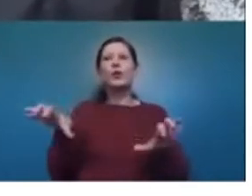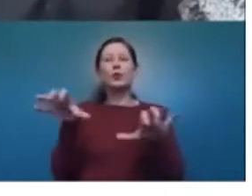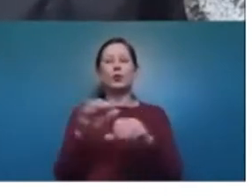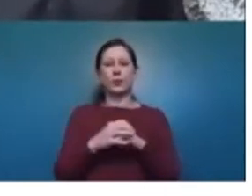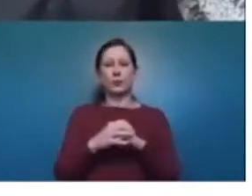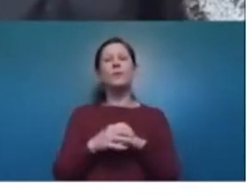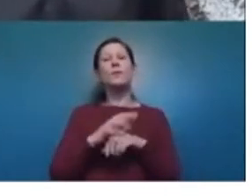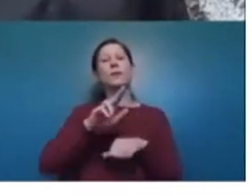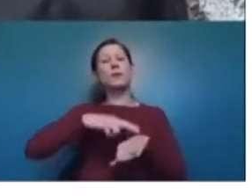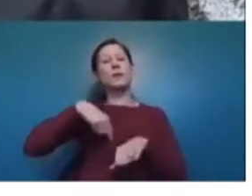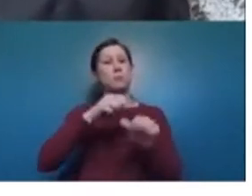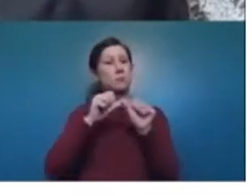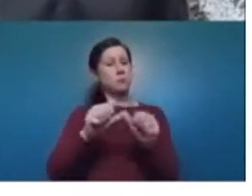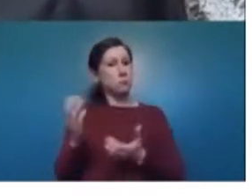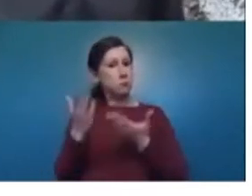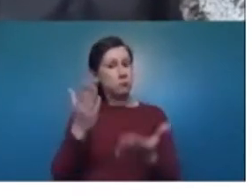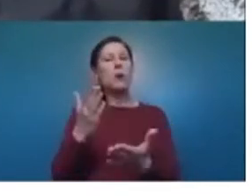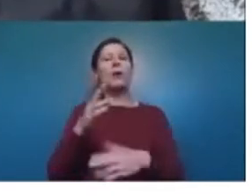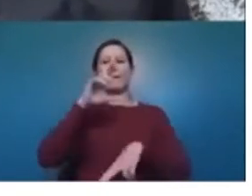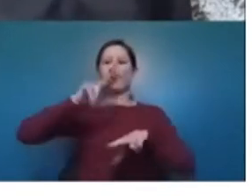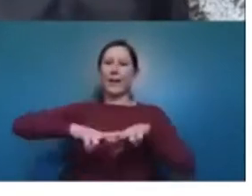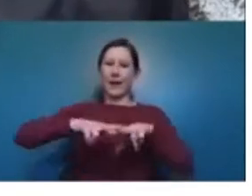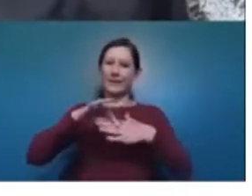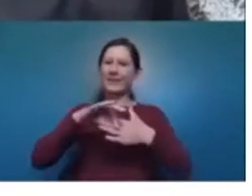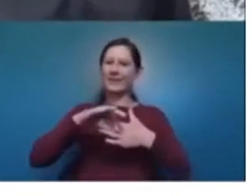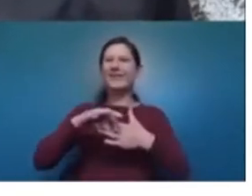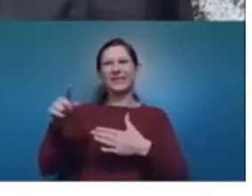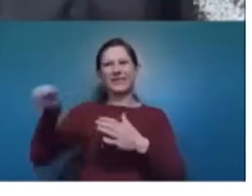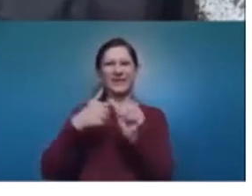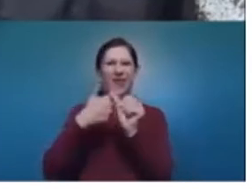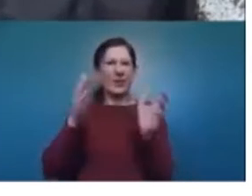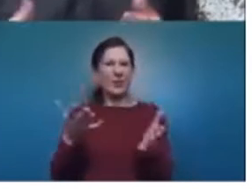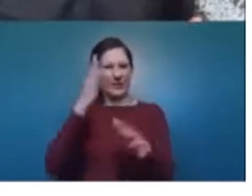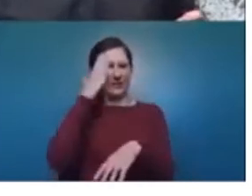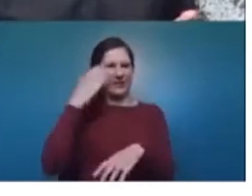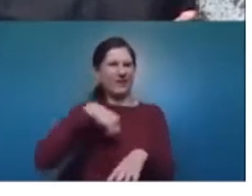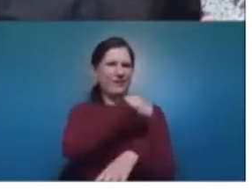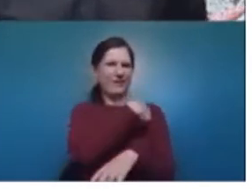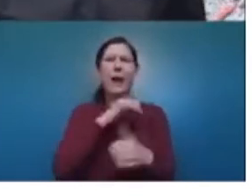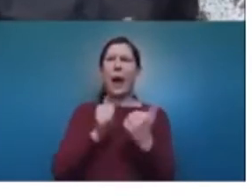Of course, we continue to provide the same fun content our followers know us for like how to maintain proper social